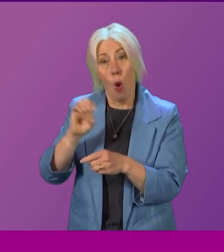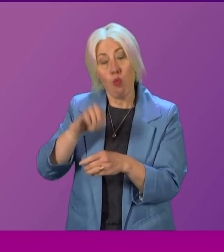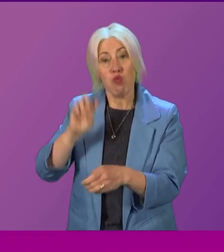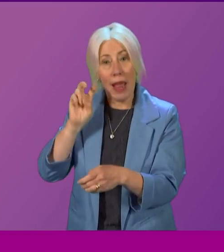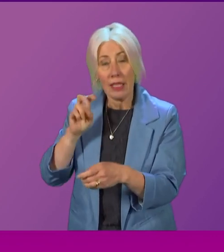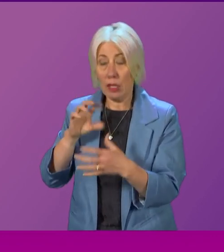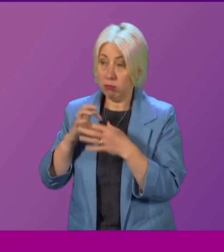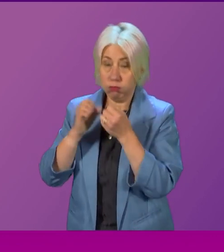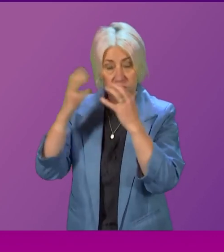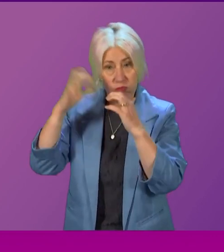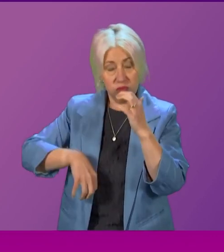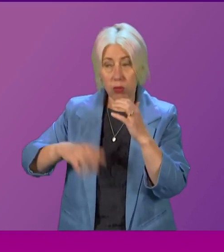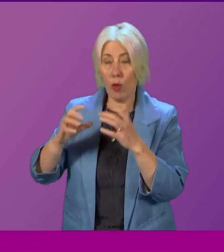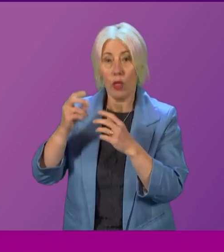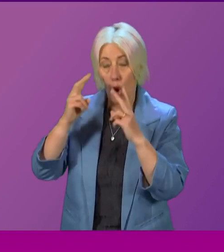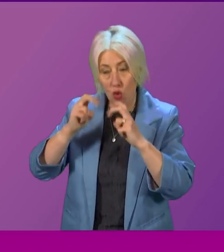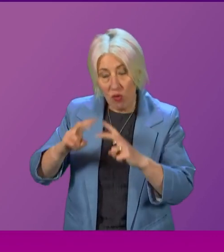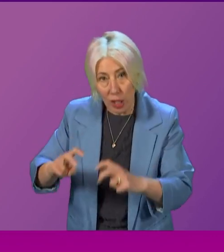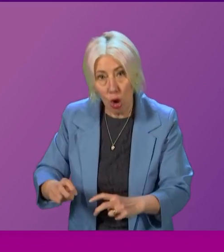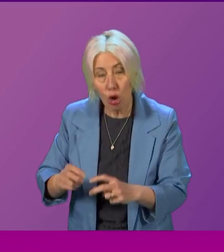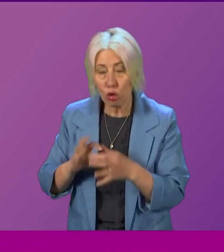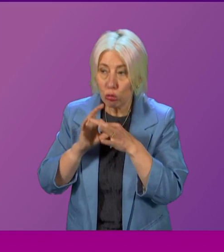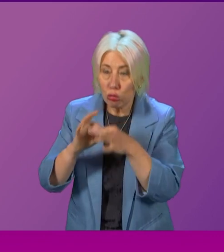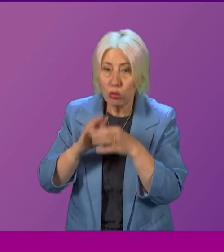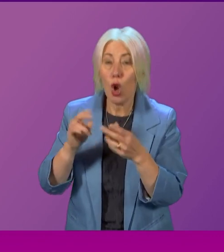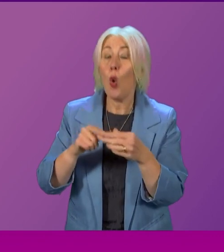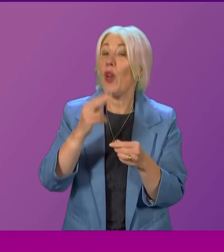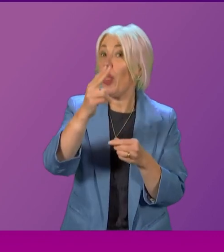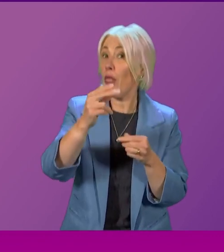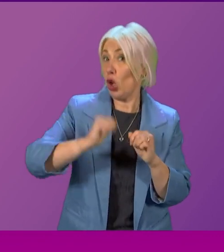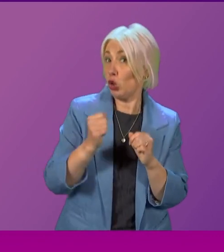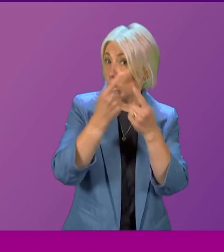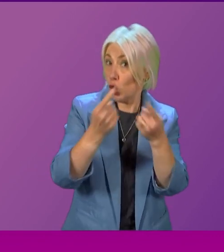collaboration between Scottish universities and their European Union counterparts, how